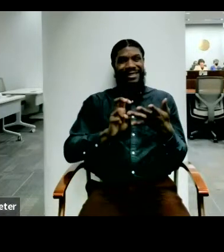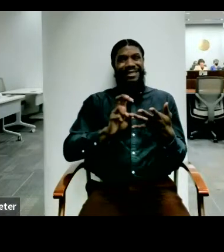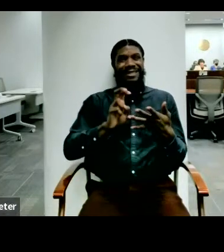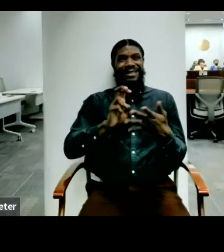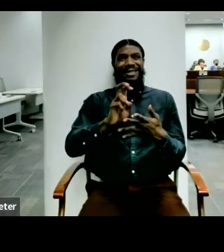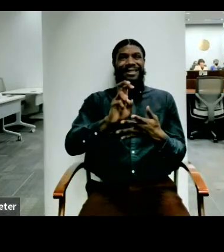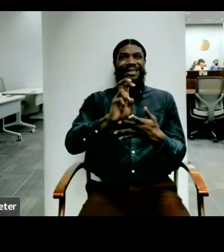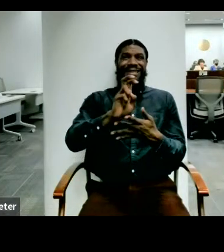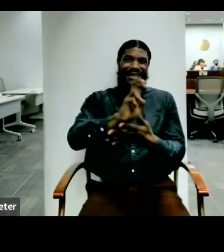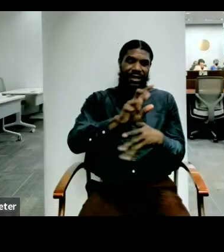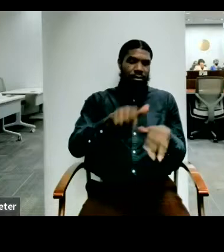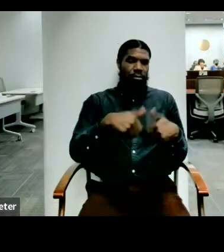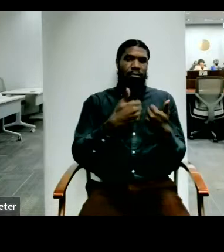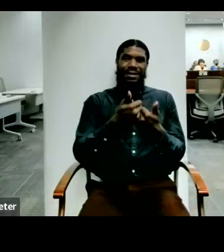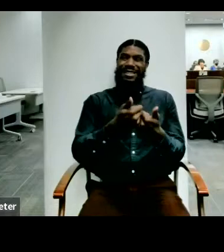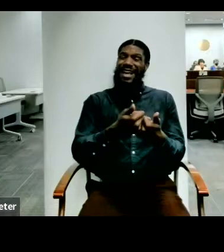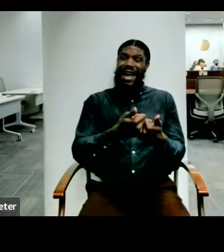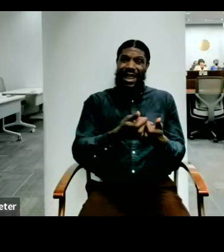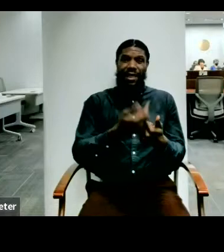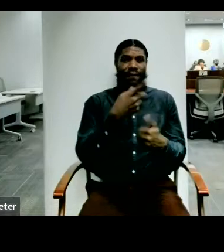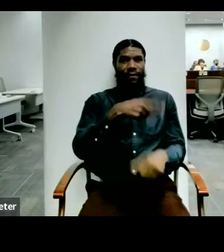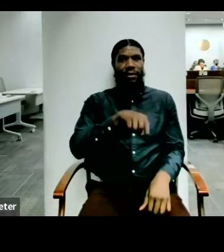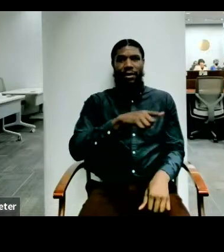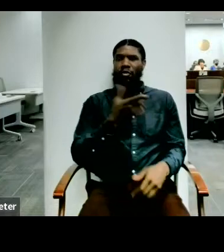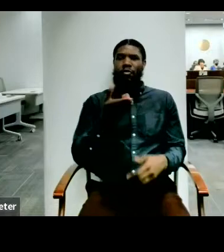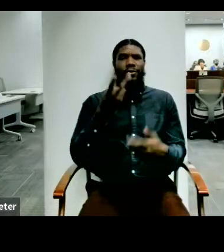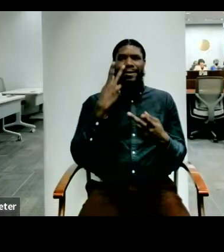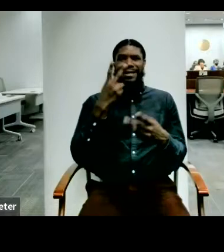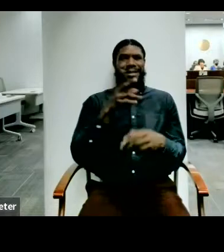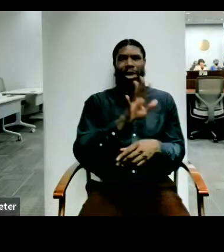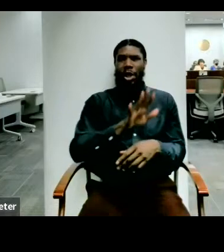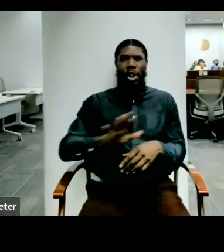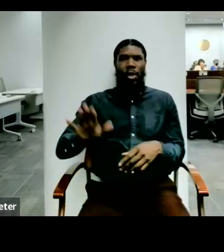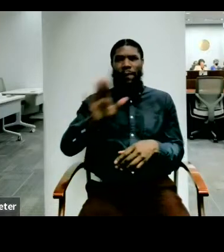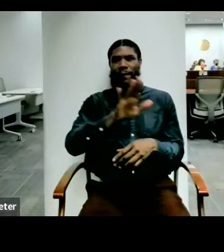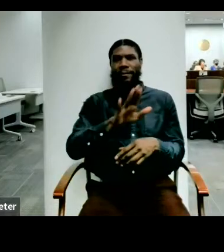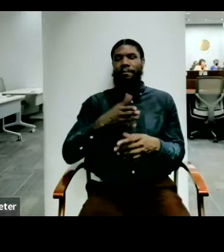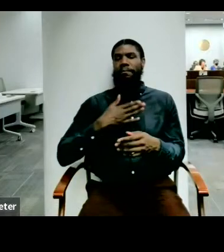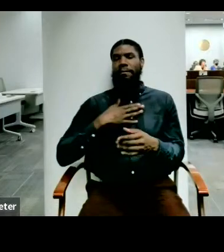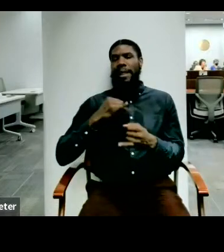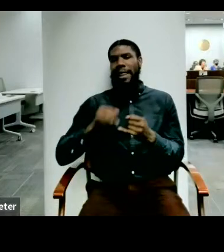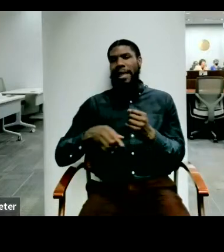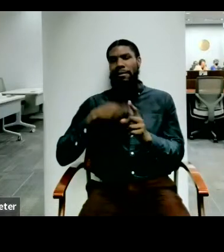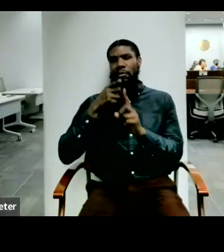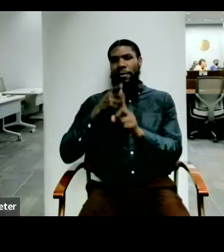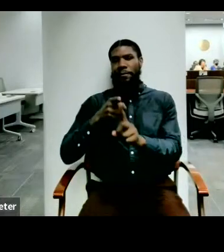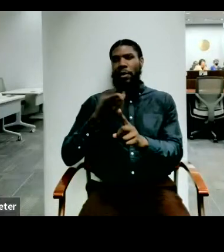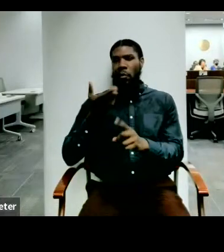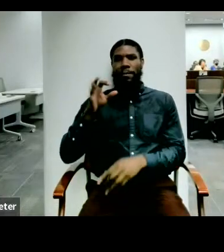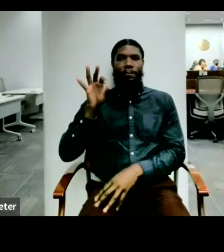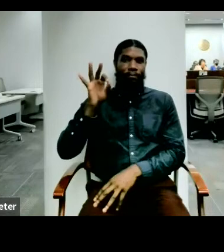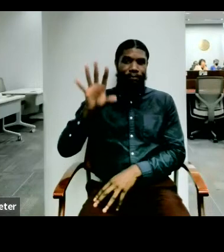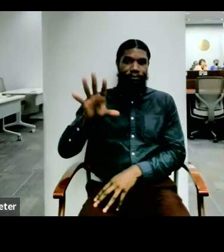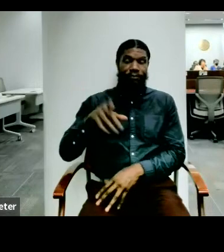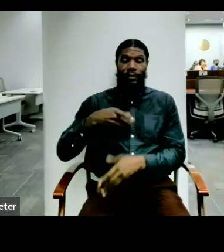seen across cases um and I guess the last point I would make is that cost is often